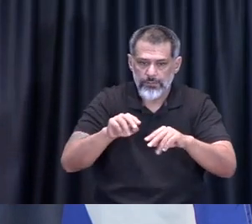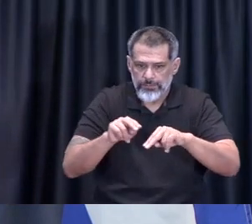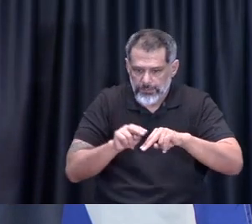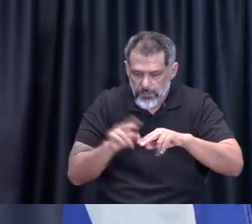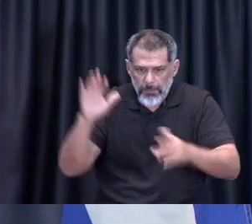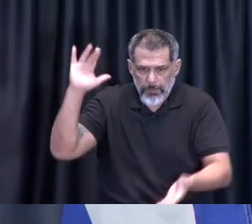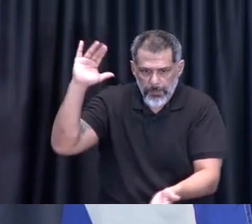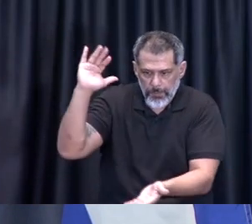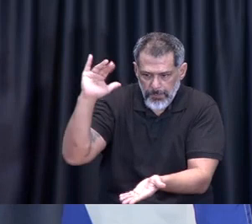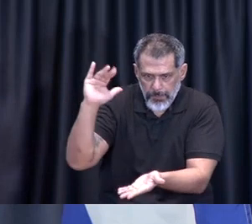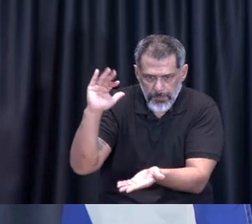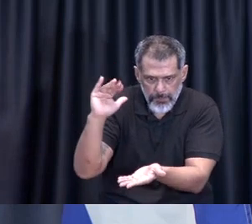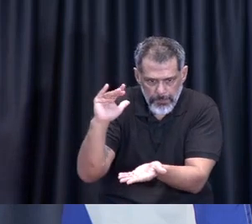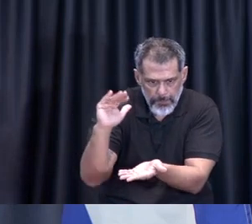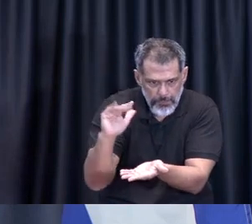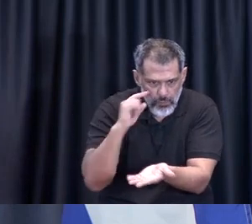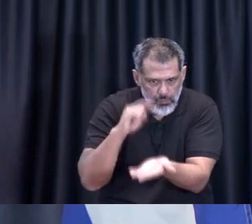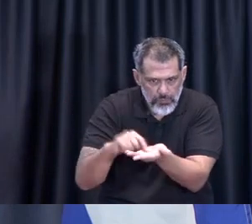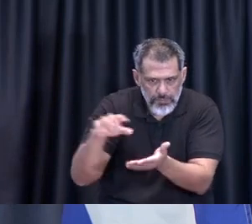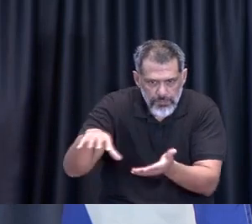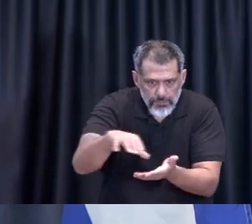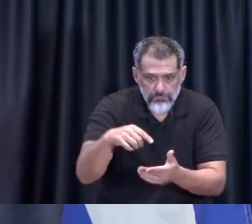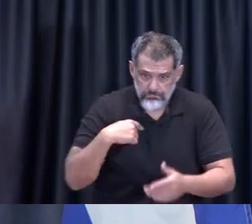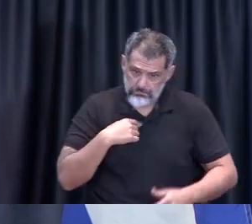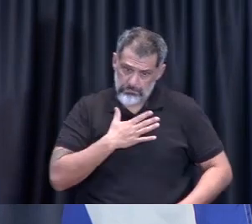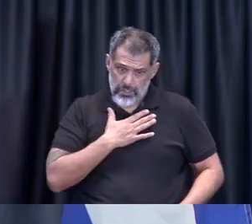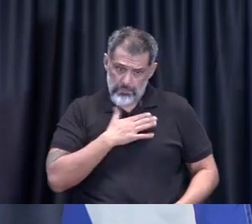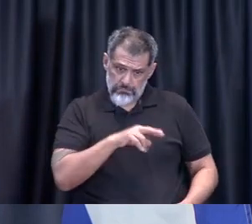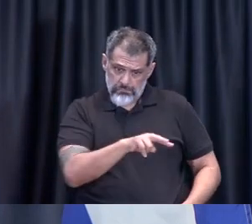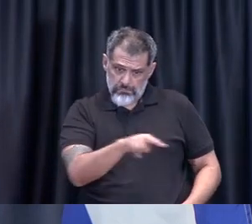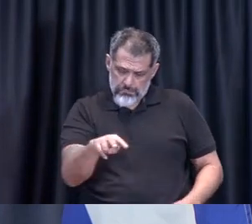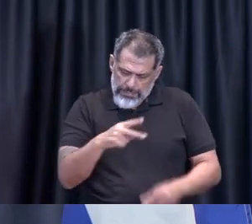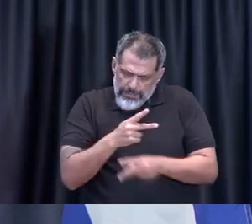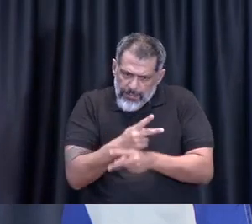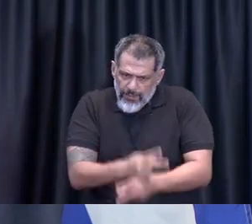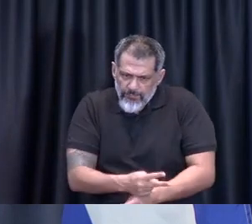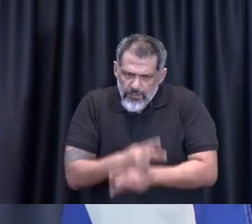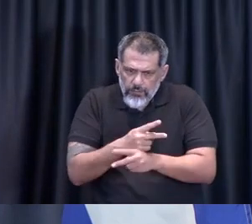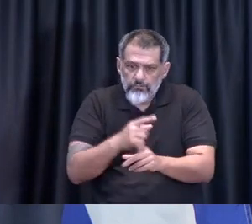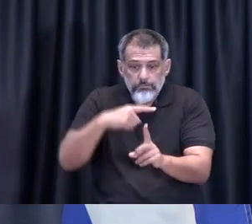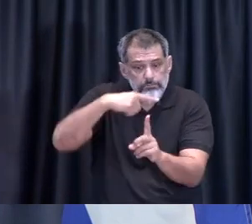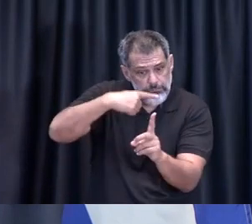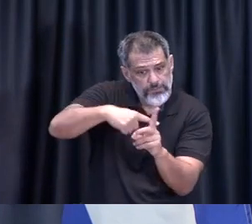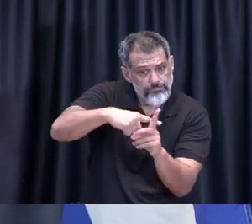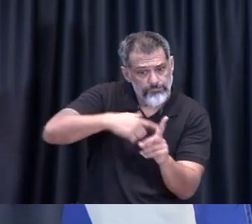So to my mind, this is reason for cautious optimism. And for us to continue the important